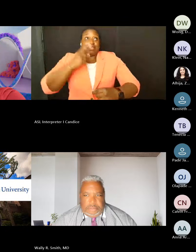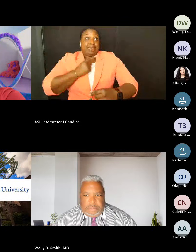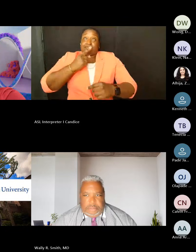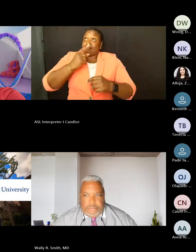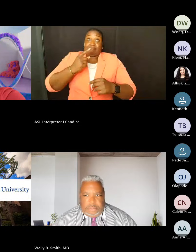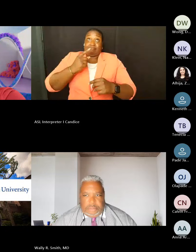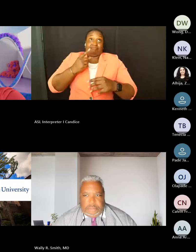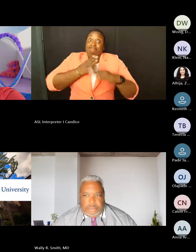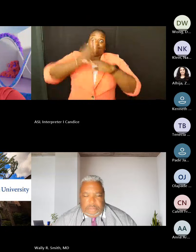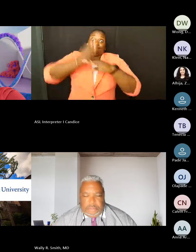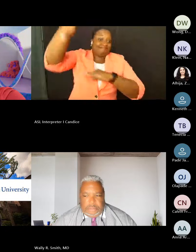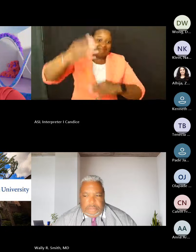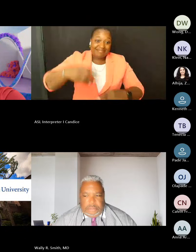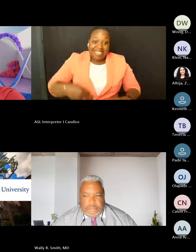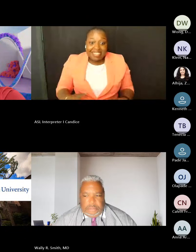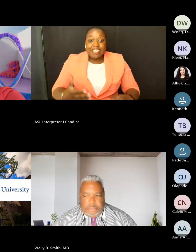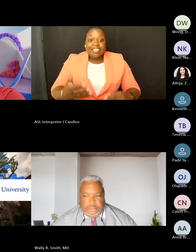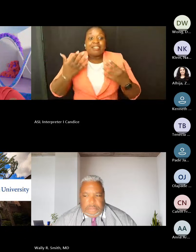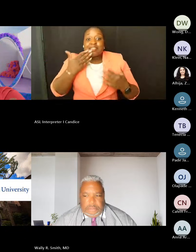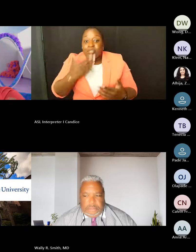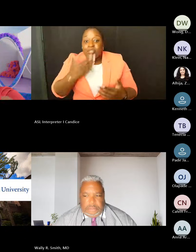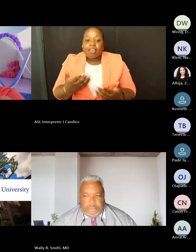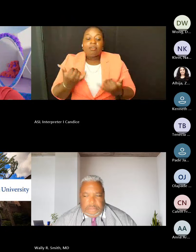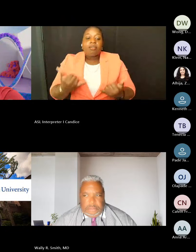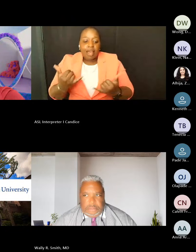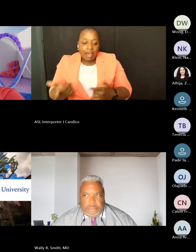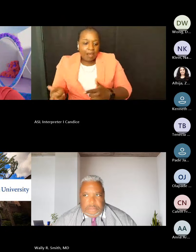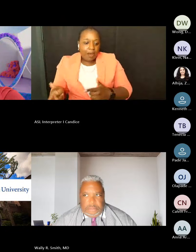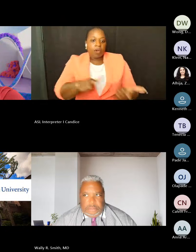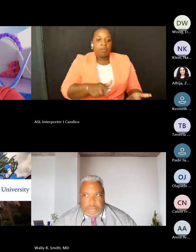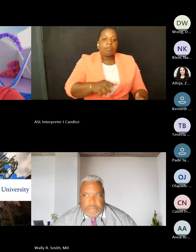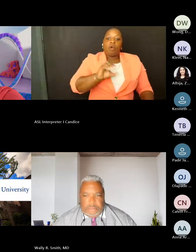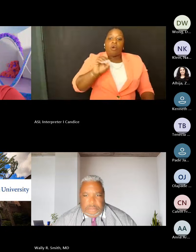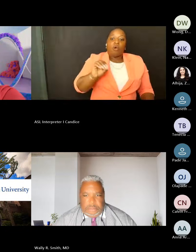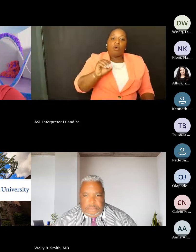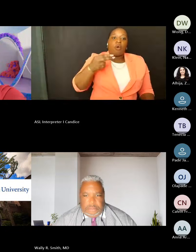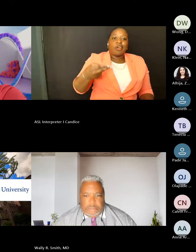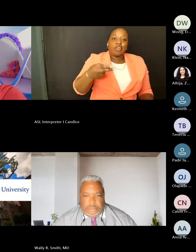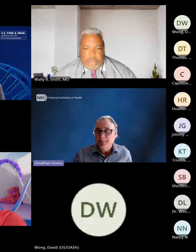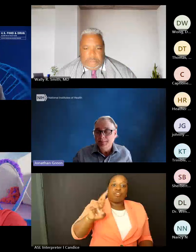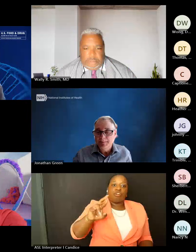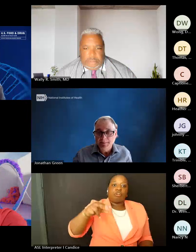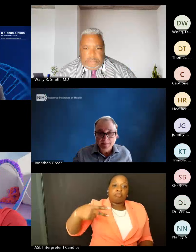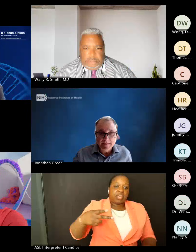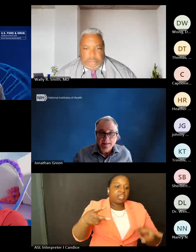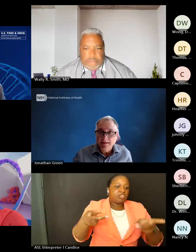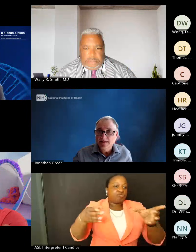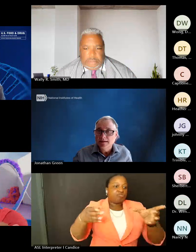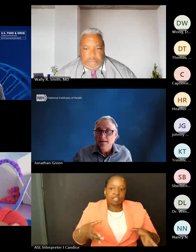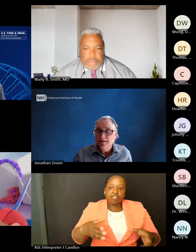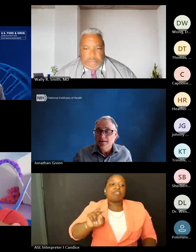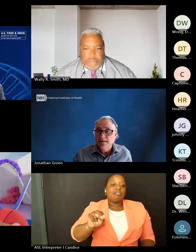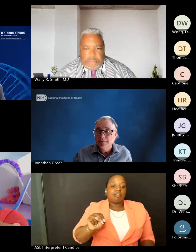I will just turn over to Natalie Klein, the director of OHRP, for our final wrap up.